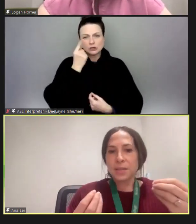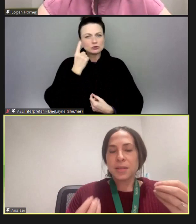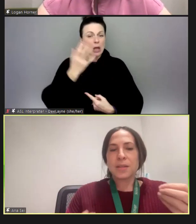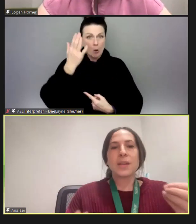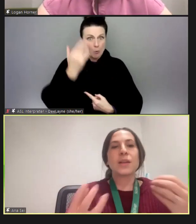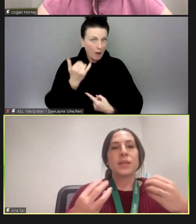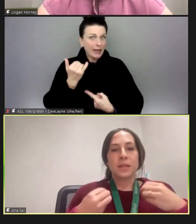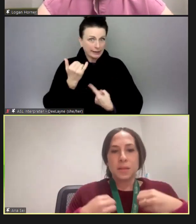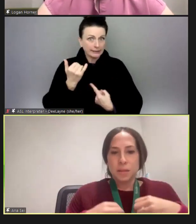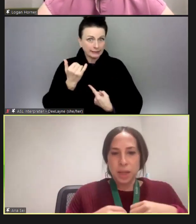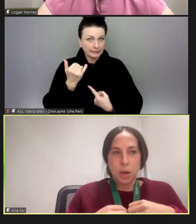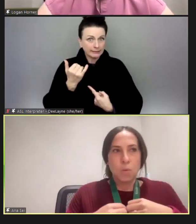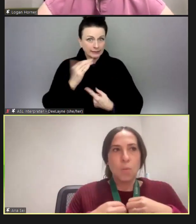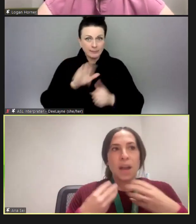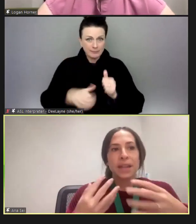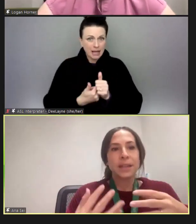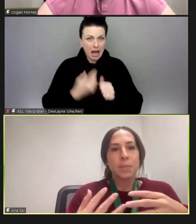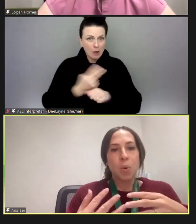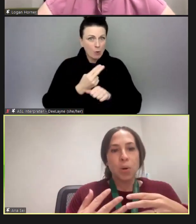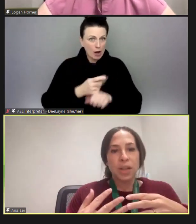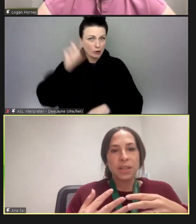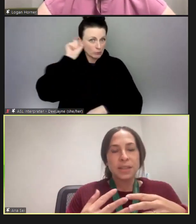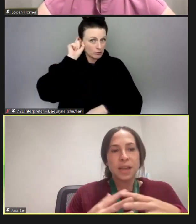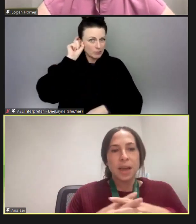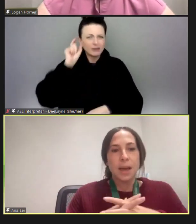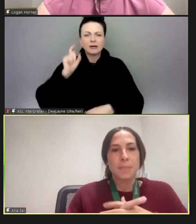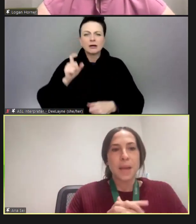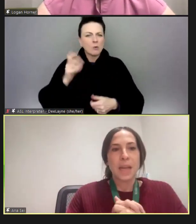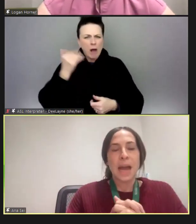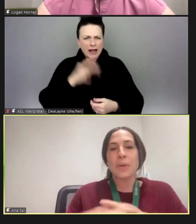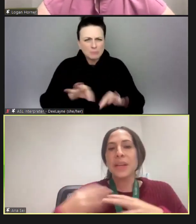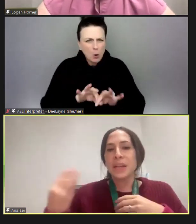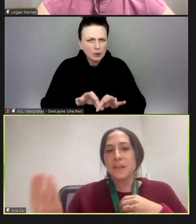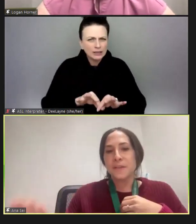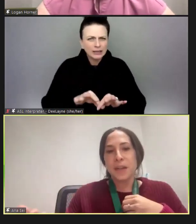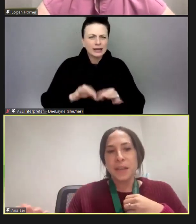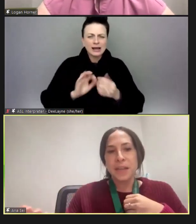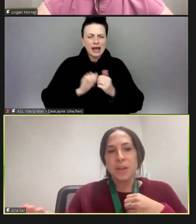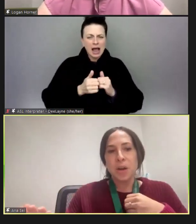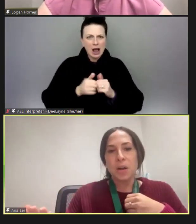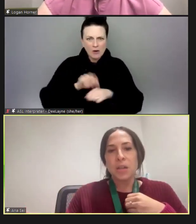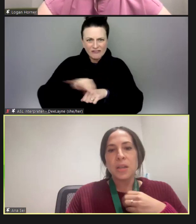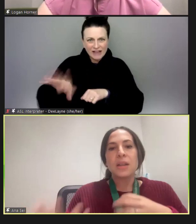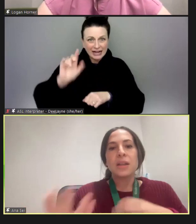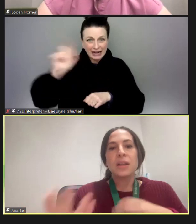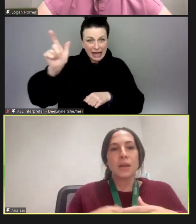why you know why it's important um and